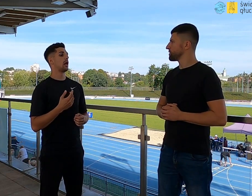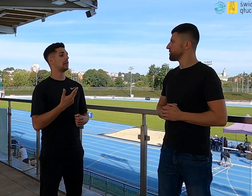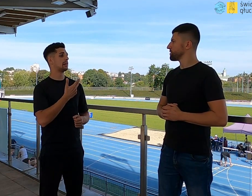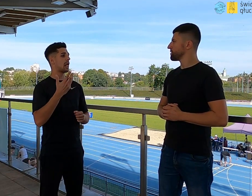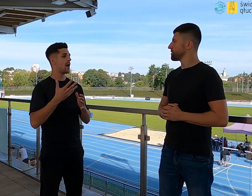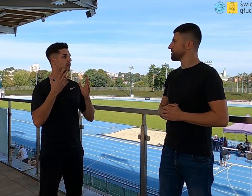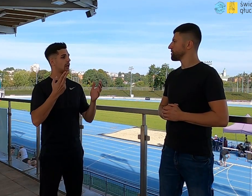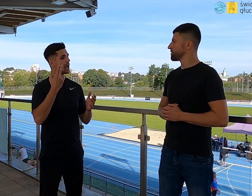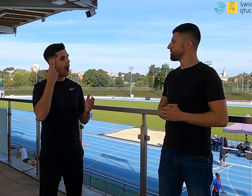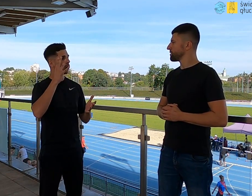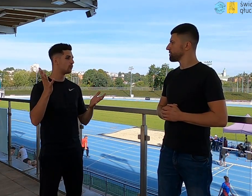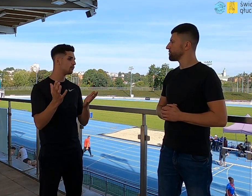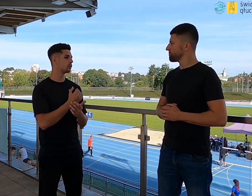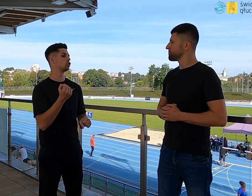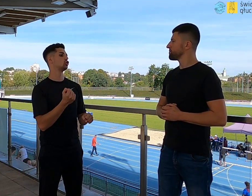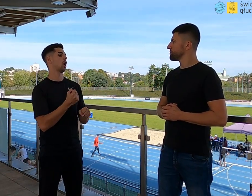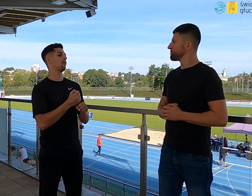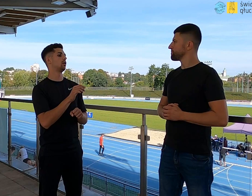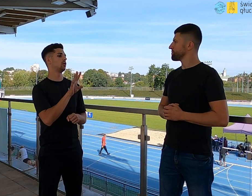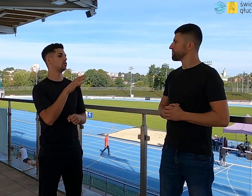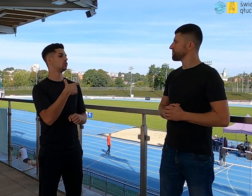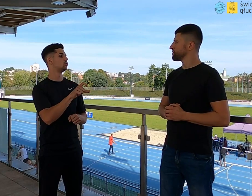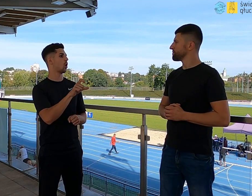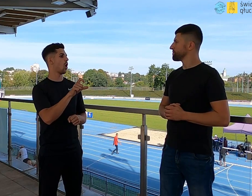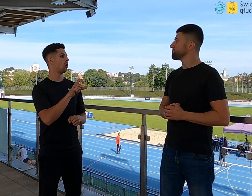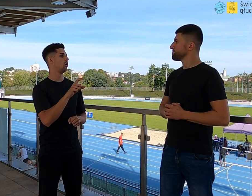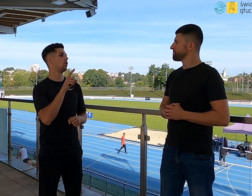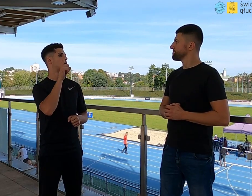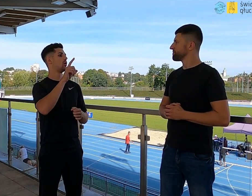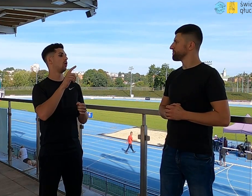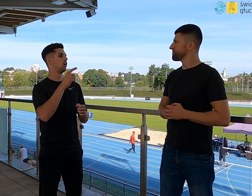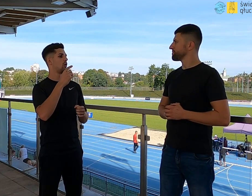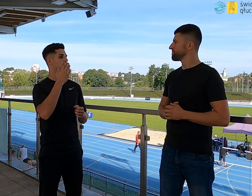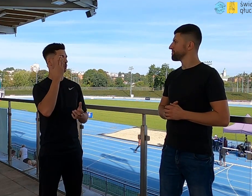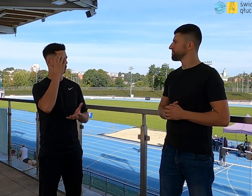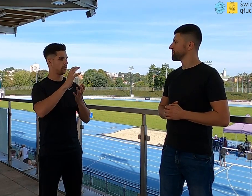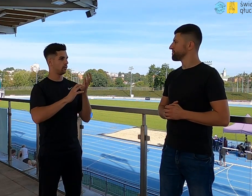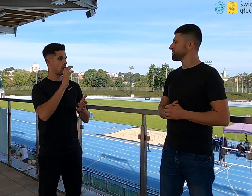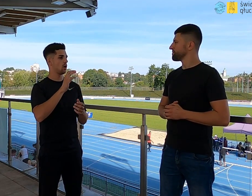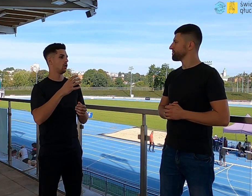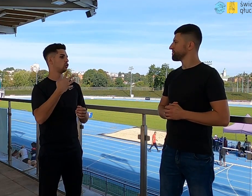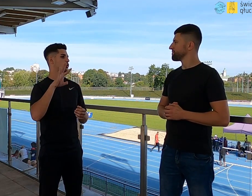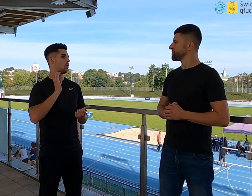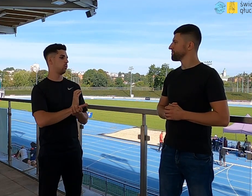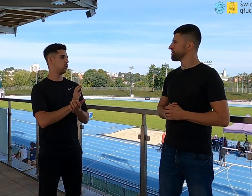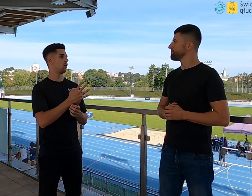My biggest record I achieved in the 4x100 relay at the World Championships in Bulgaria 4 years ago (in 2016)